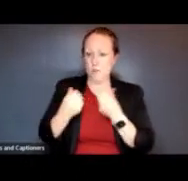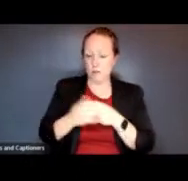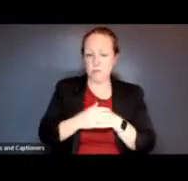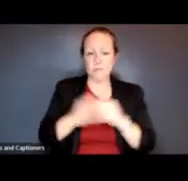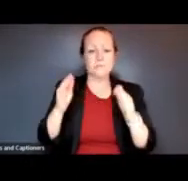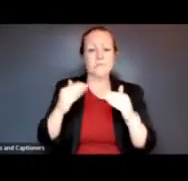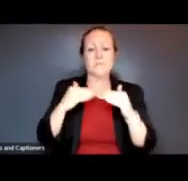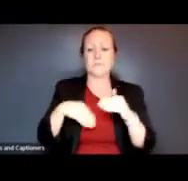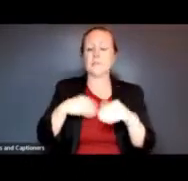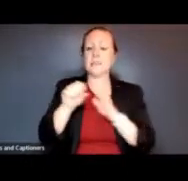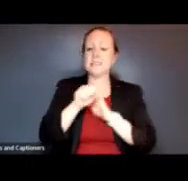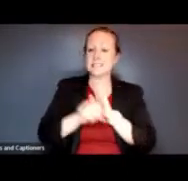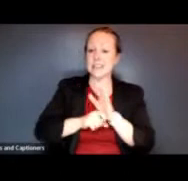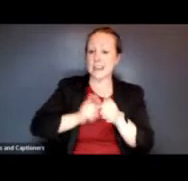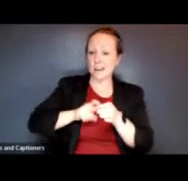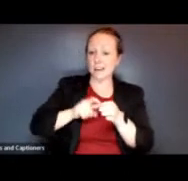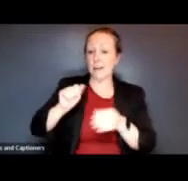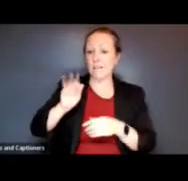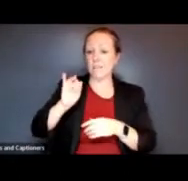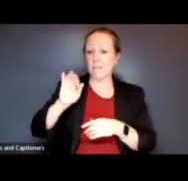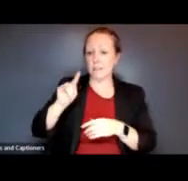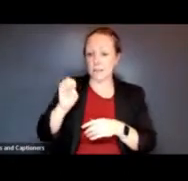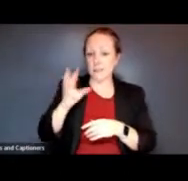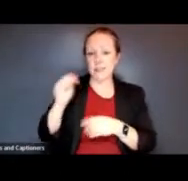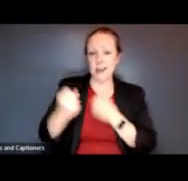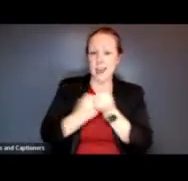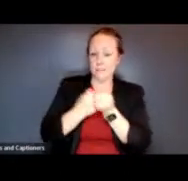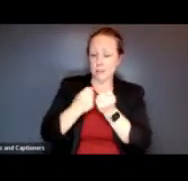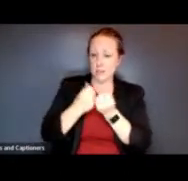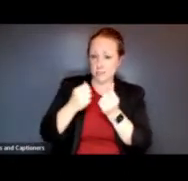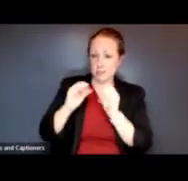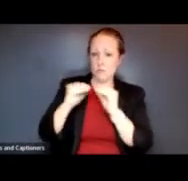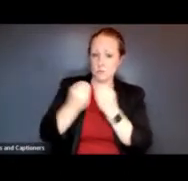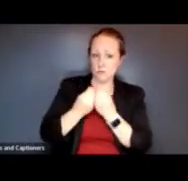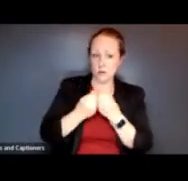organizations through the US Brain Injury Alliance and the Brain Injury Association of